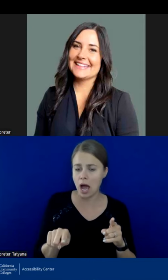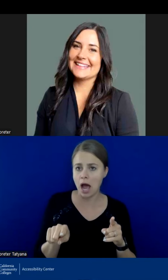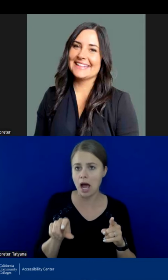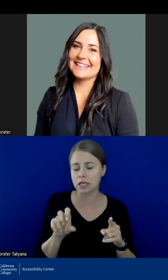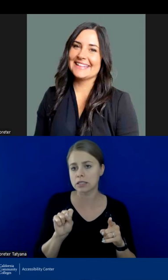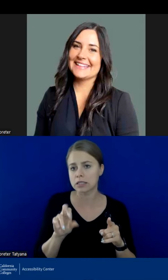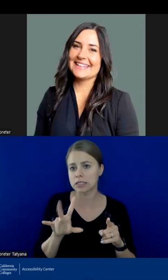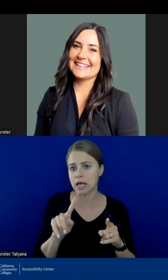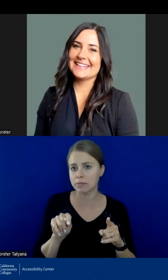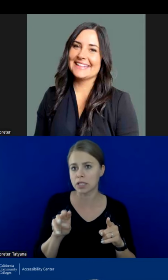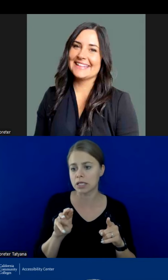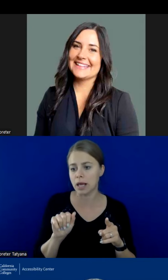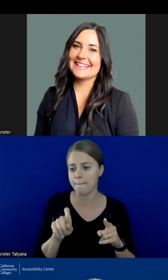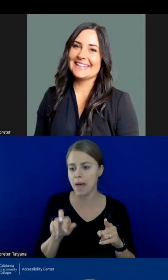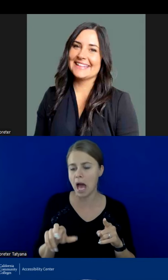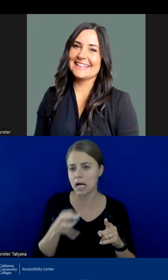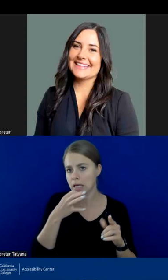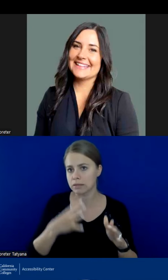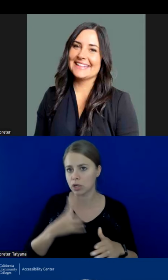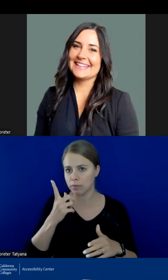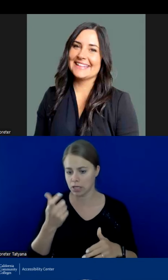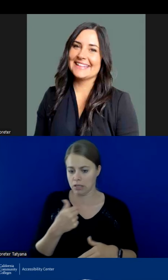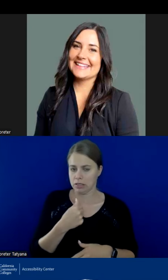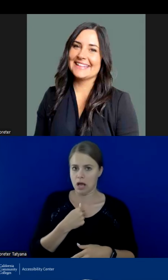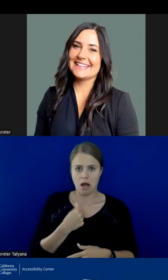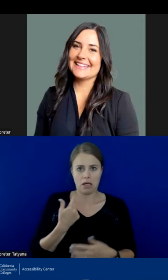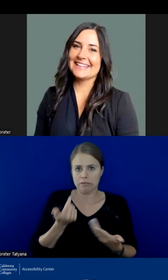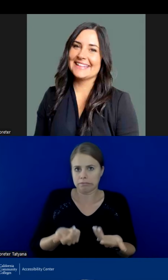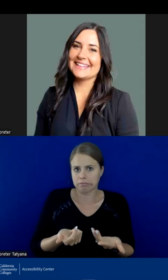because I for example wouldn't tell a difference